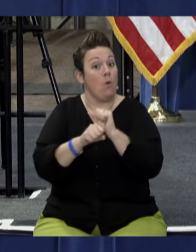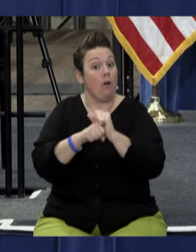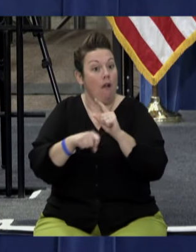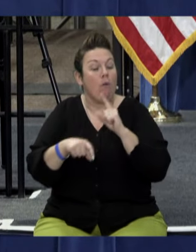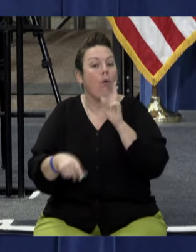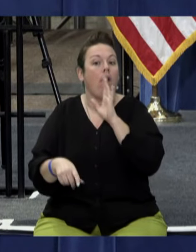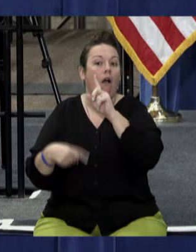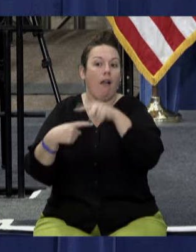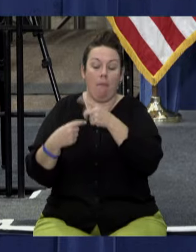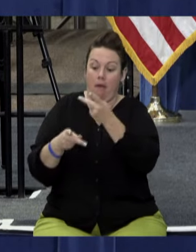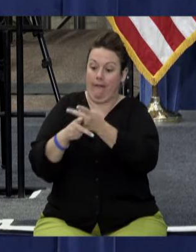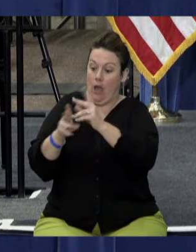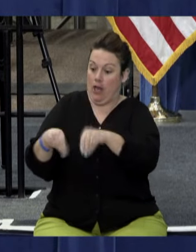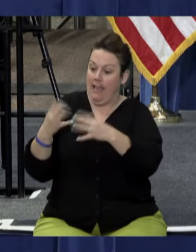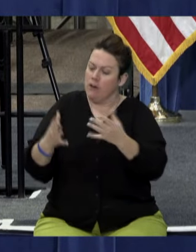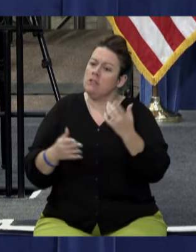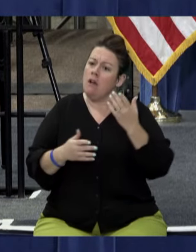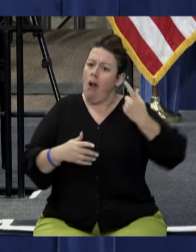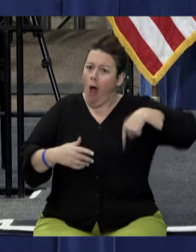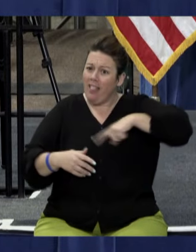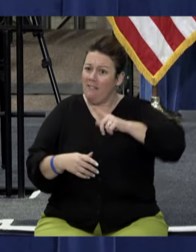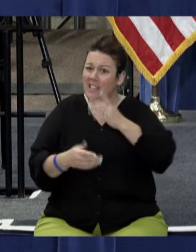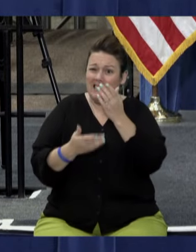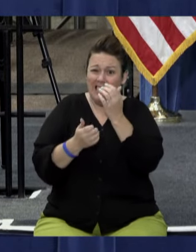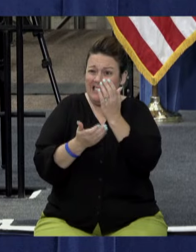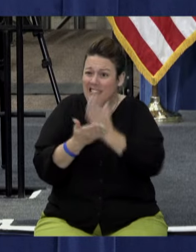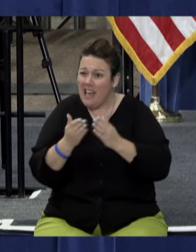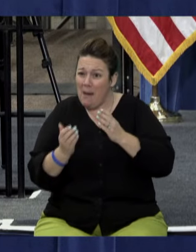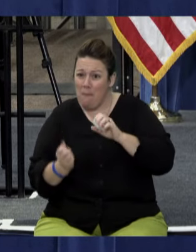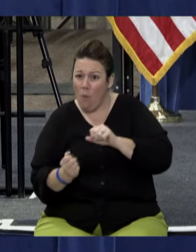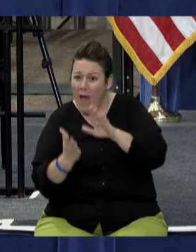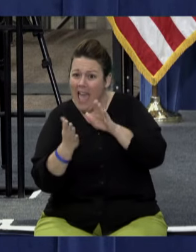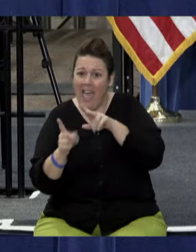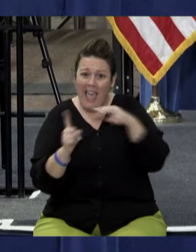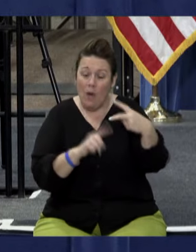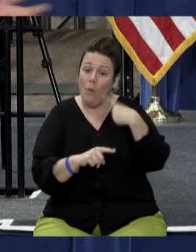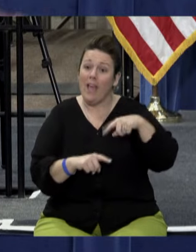and all of us are caregivers in some way. If you think about that for a moment, everyone really is